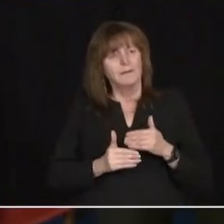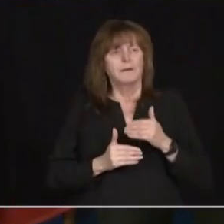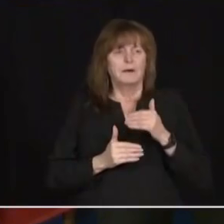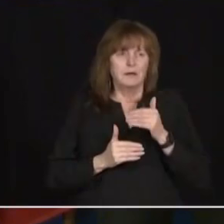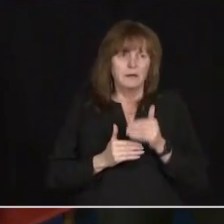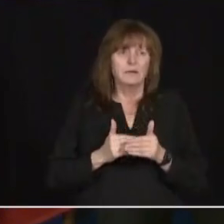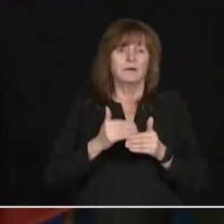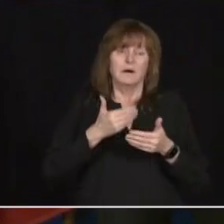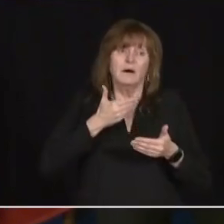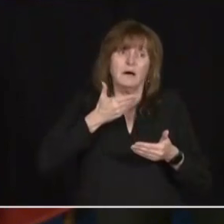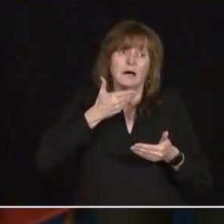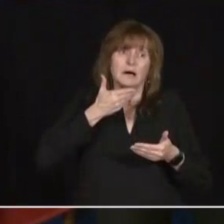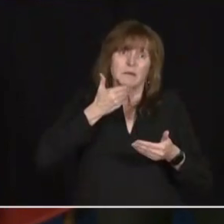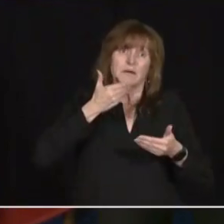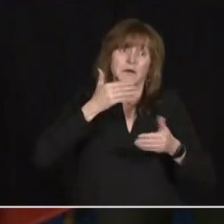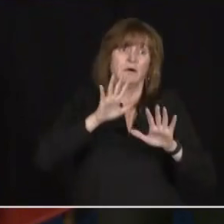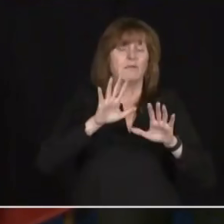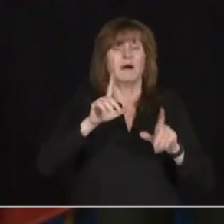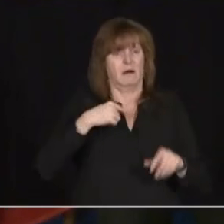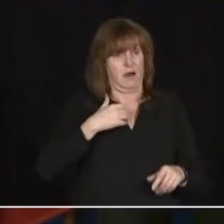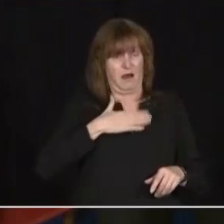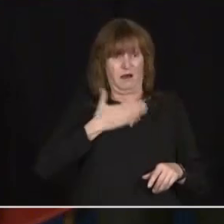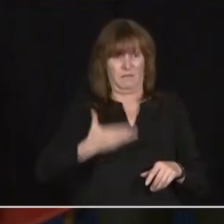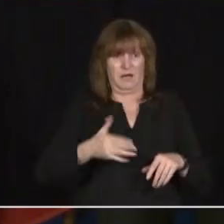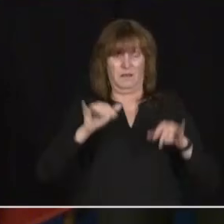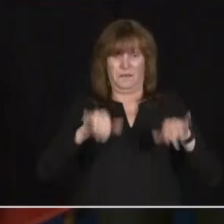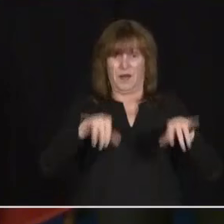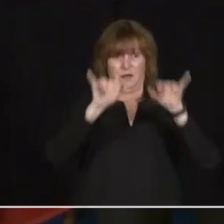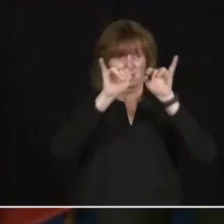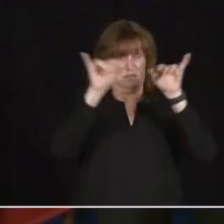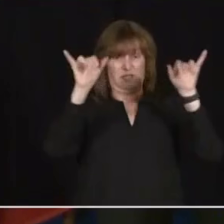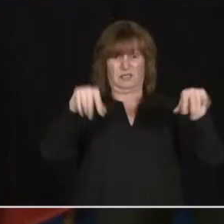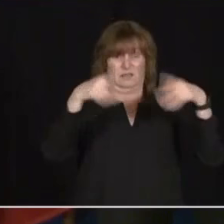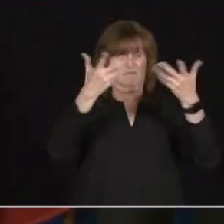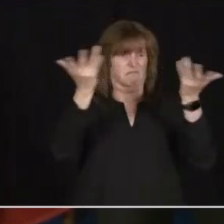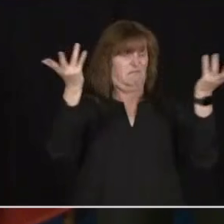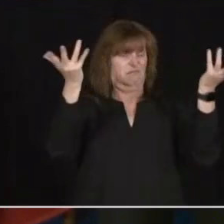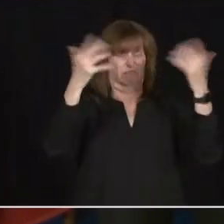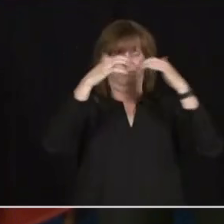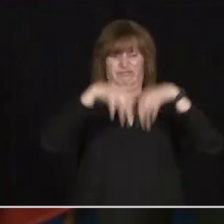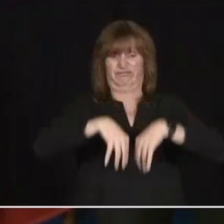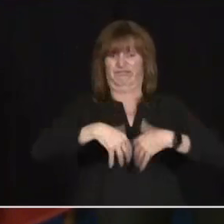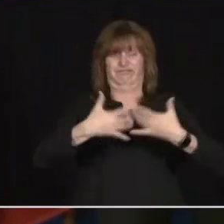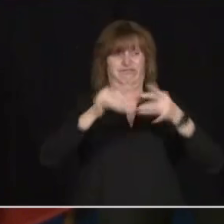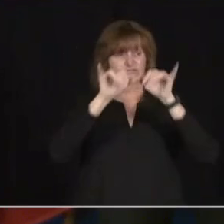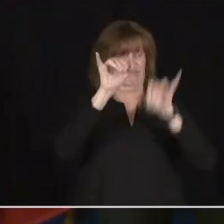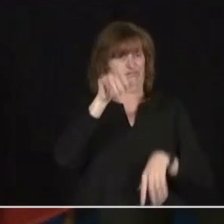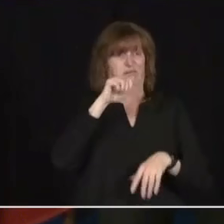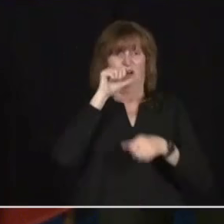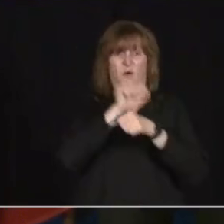constantly with our health table trying to make sure that we fix the system. And we're making a little headway, but I'm the